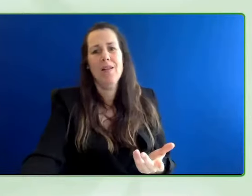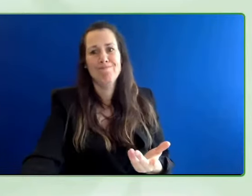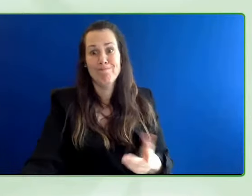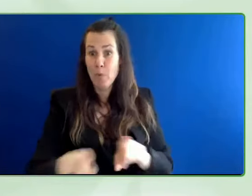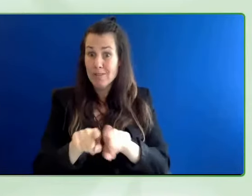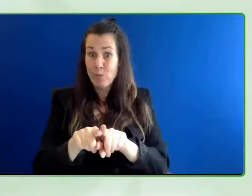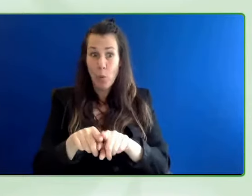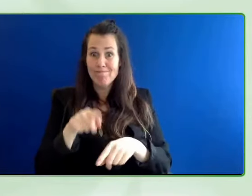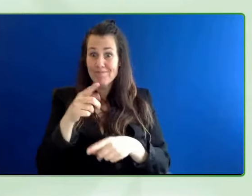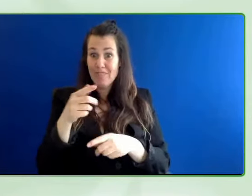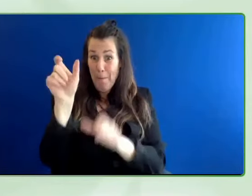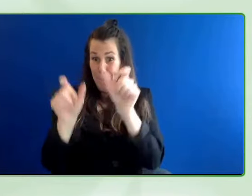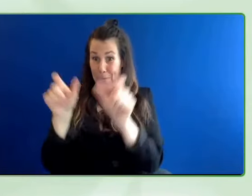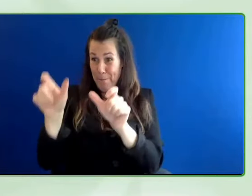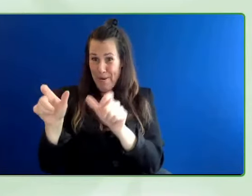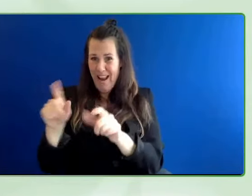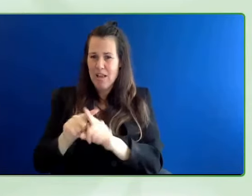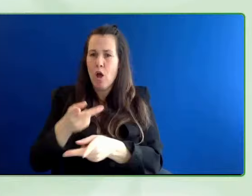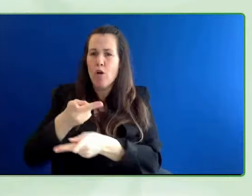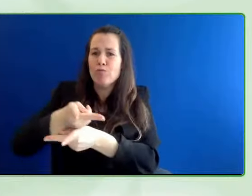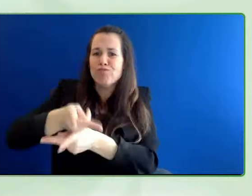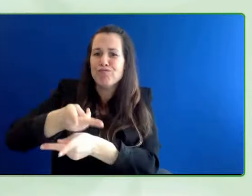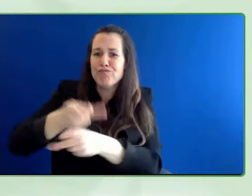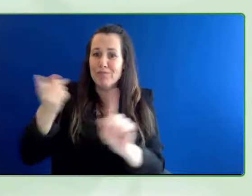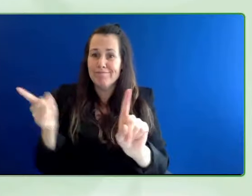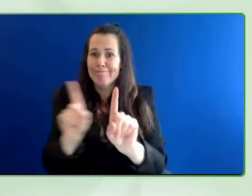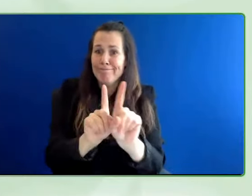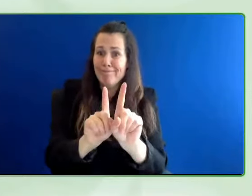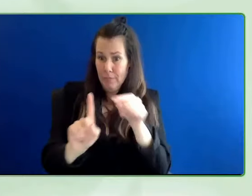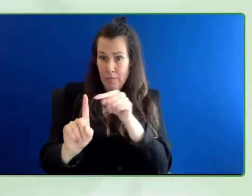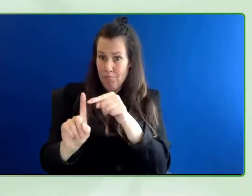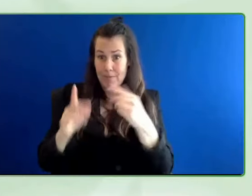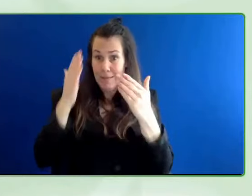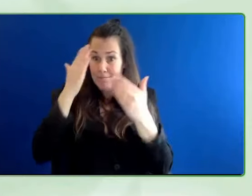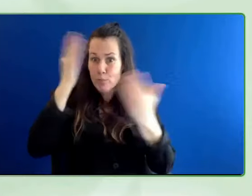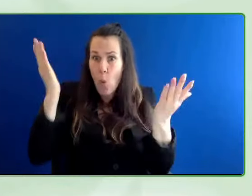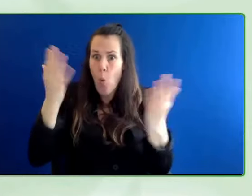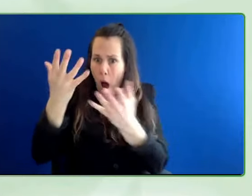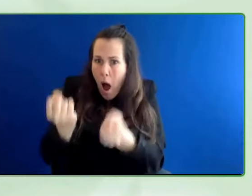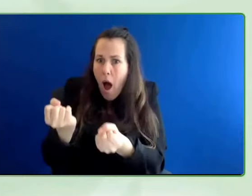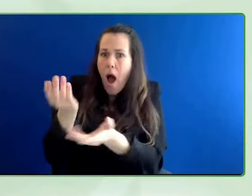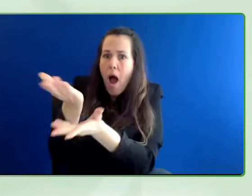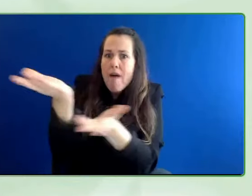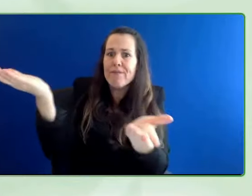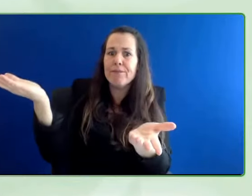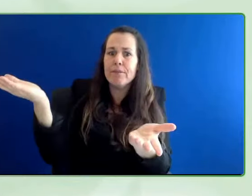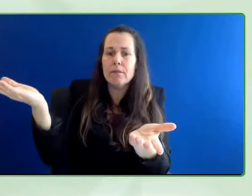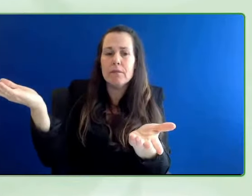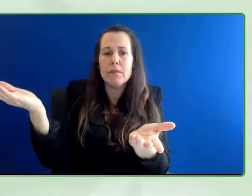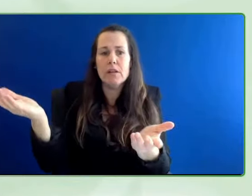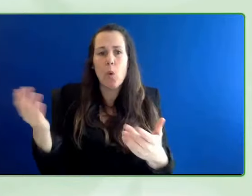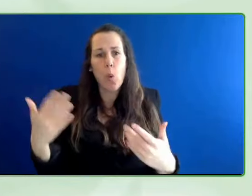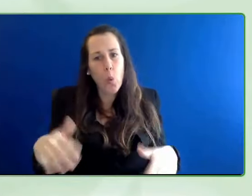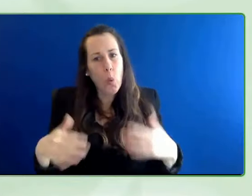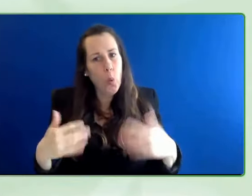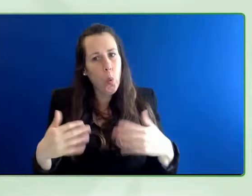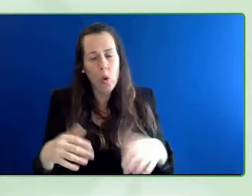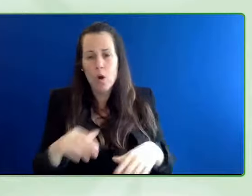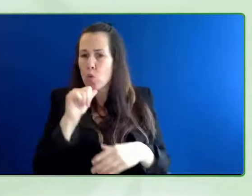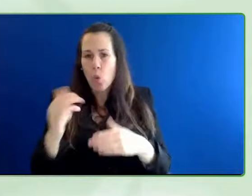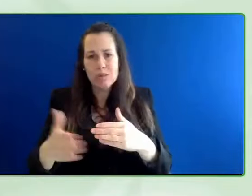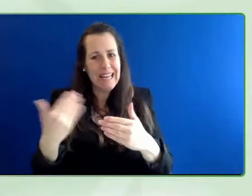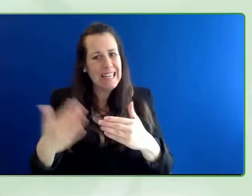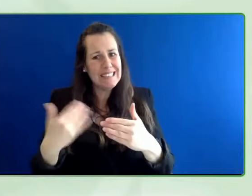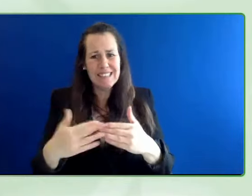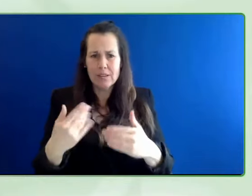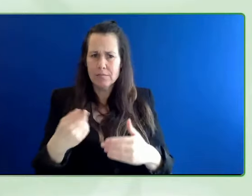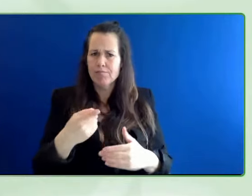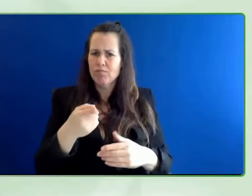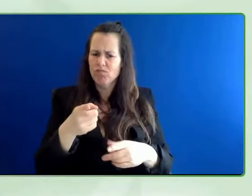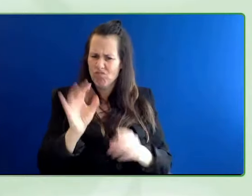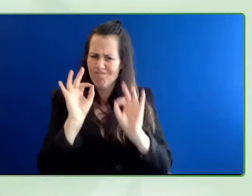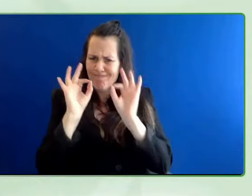Another challenge is the lack of trained assistive technologies who can provide services related